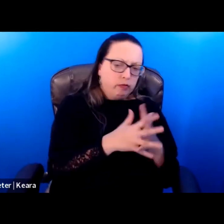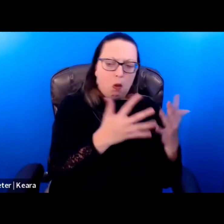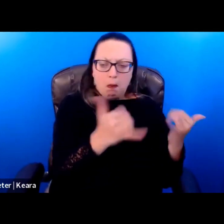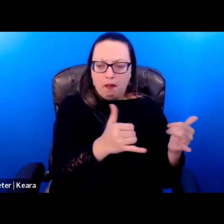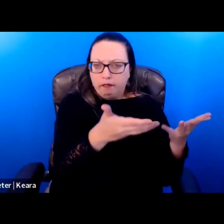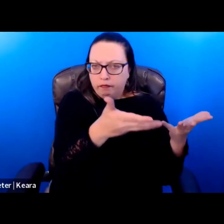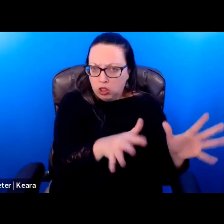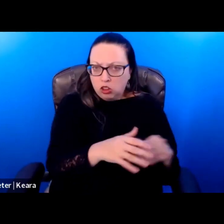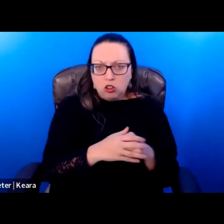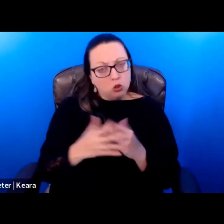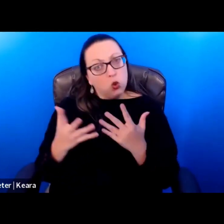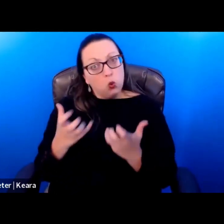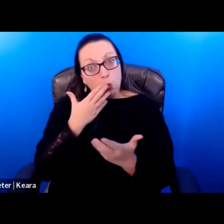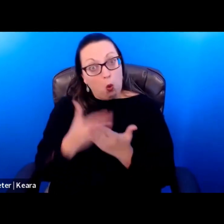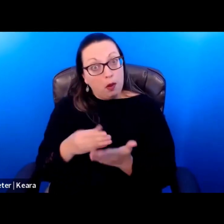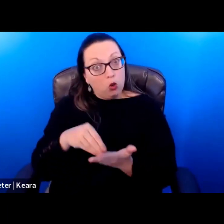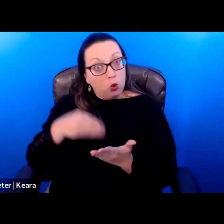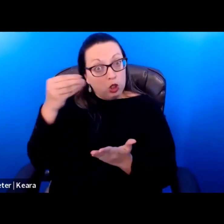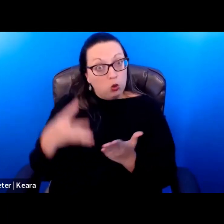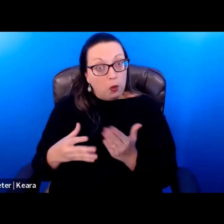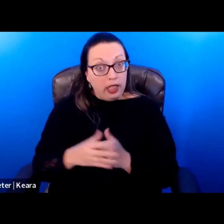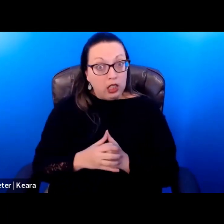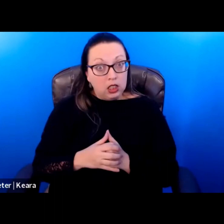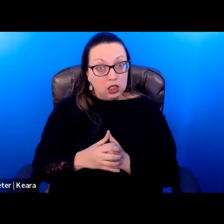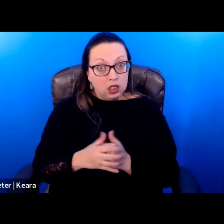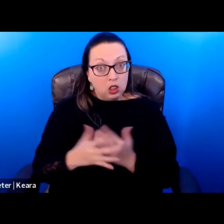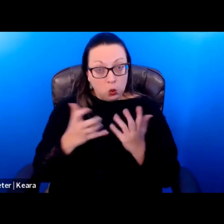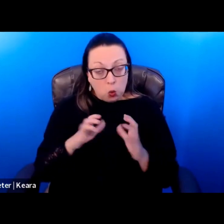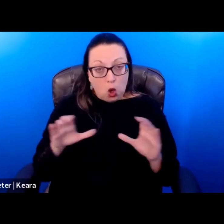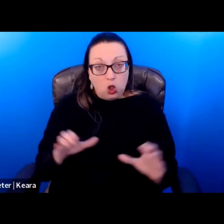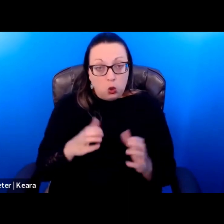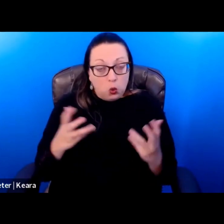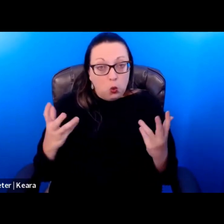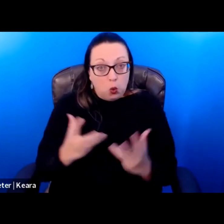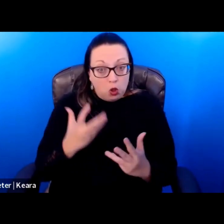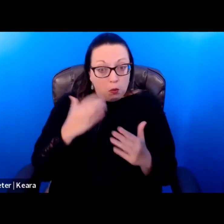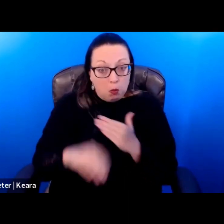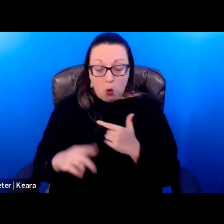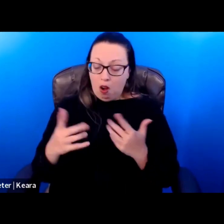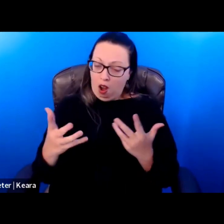student, you know, you really want to, you know, do what you were born to do. And I wanted to be a social worker. And I kept